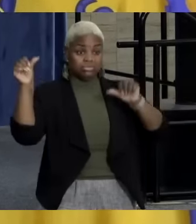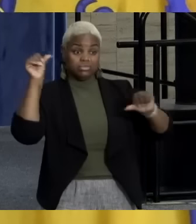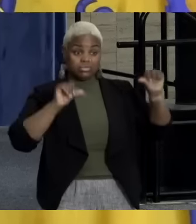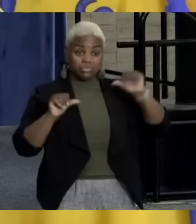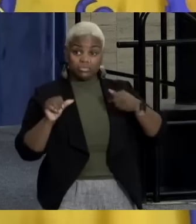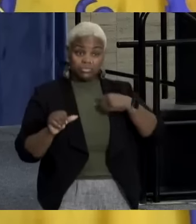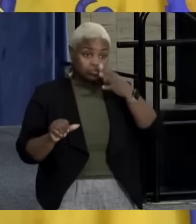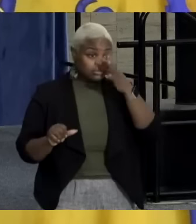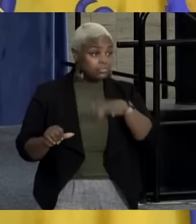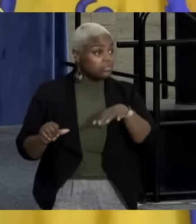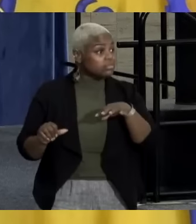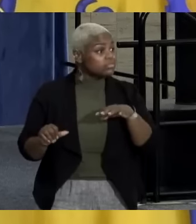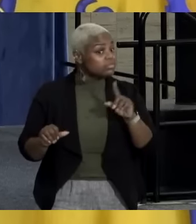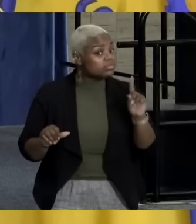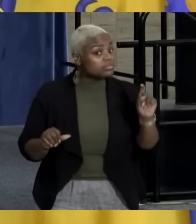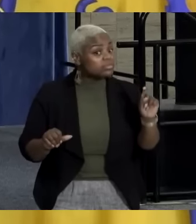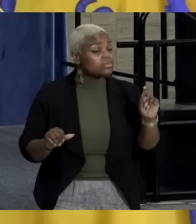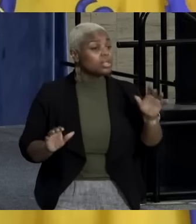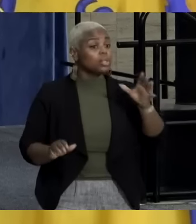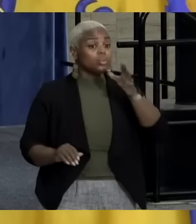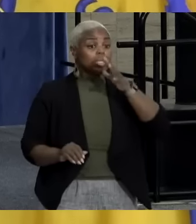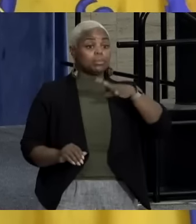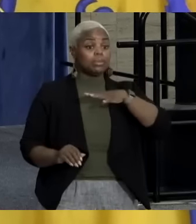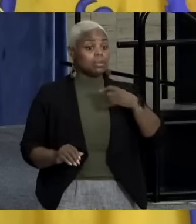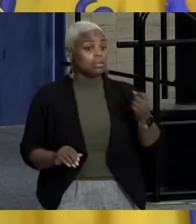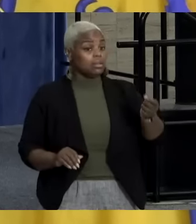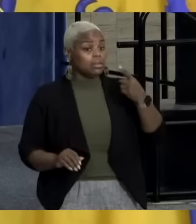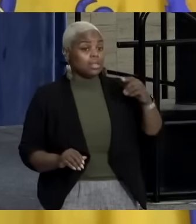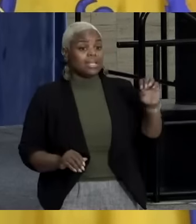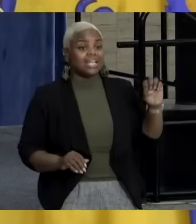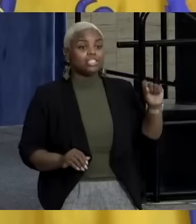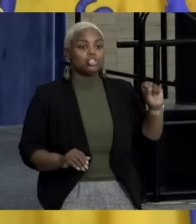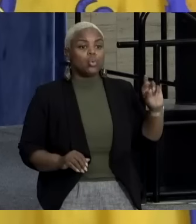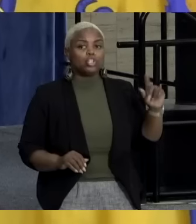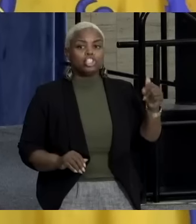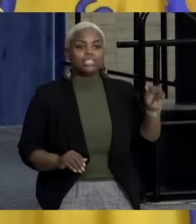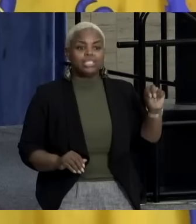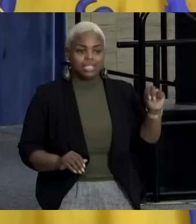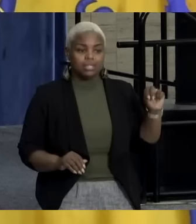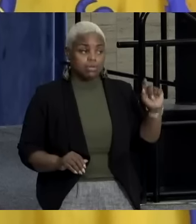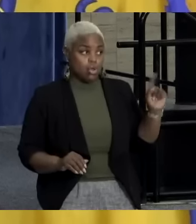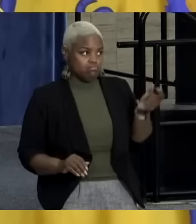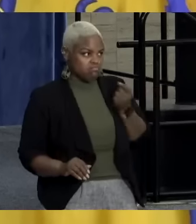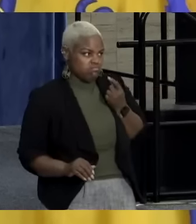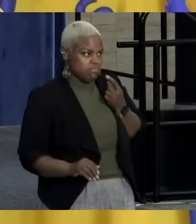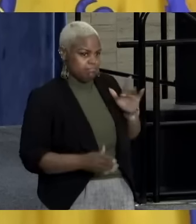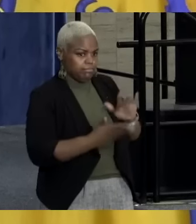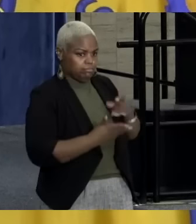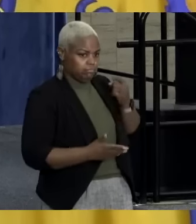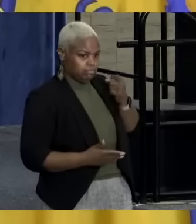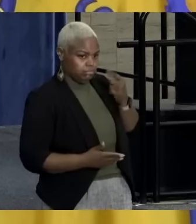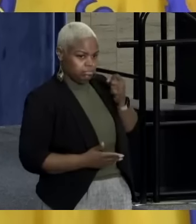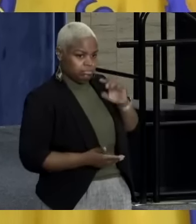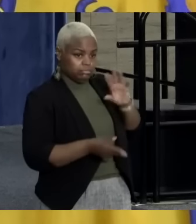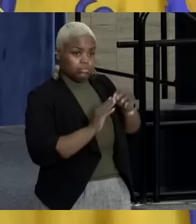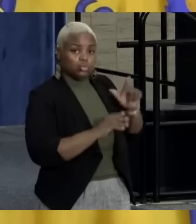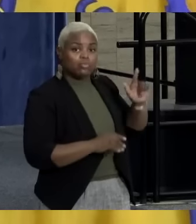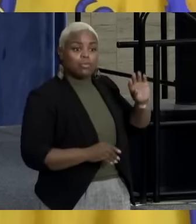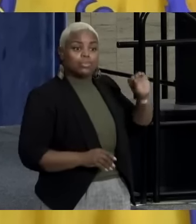Women who took estrogen alone had a 24 percent reduction in breast cancer,